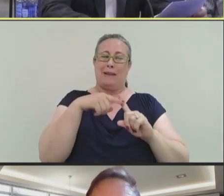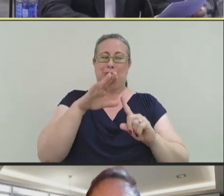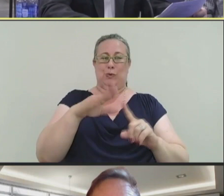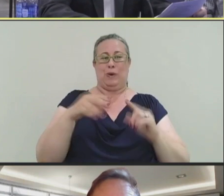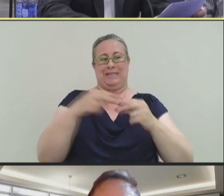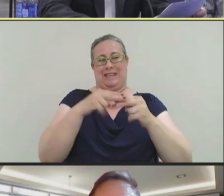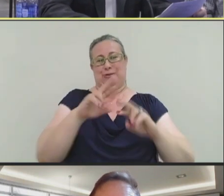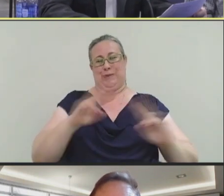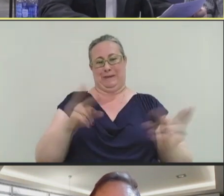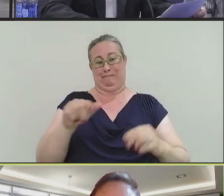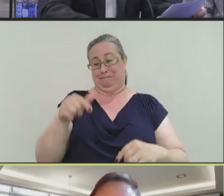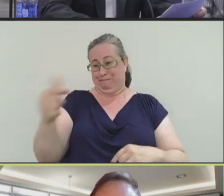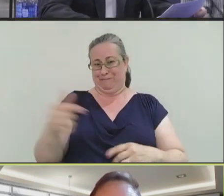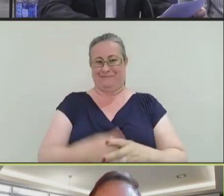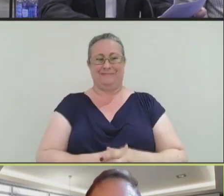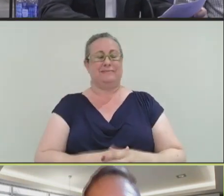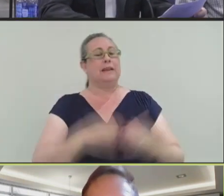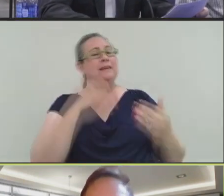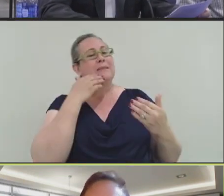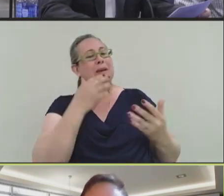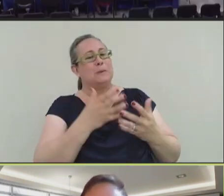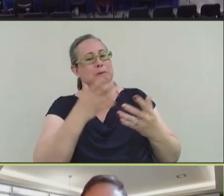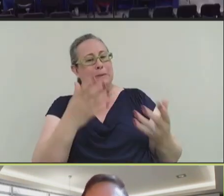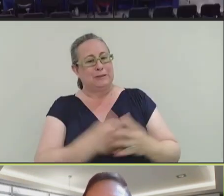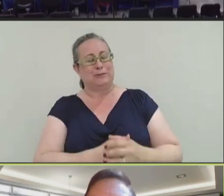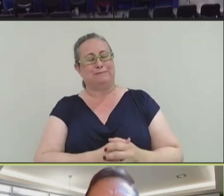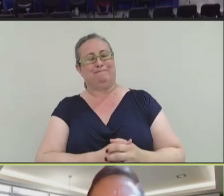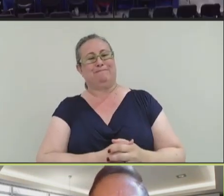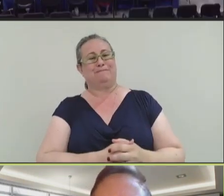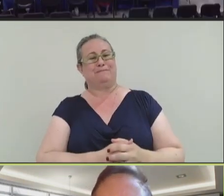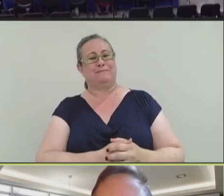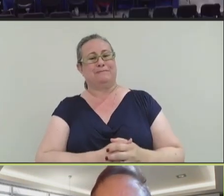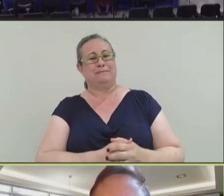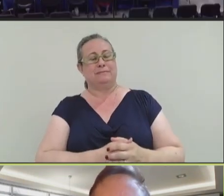Nora Disis: Thank you very much. May I ask,